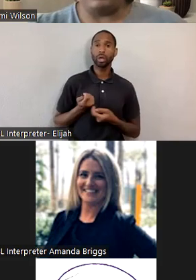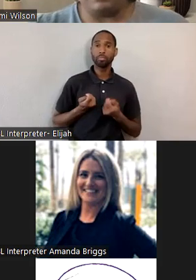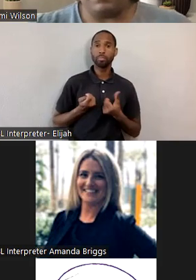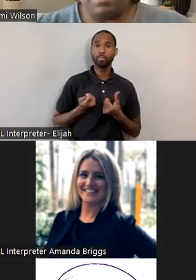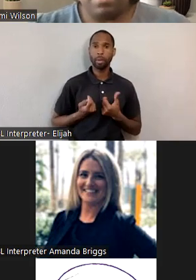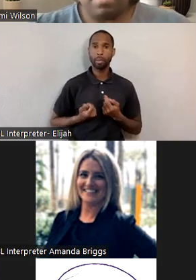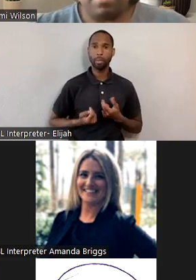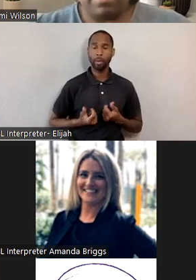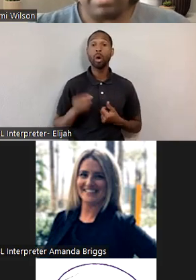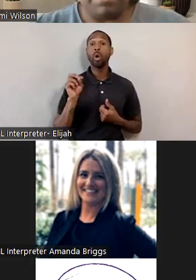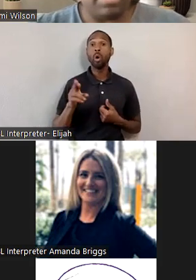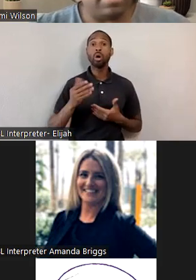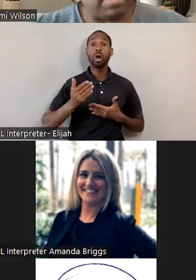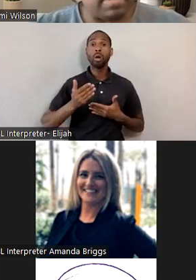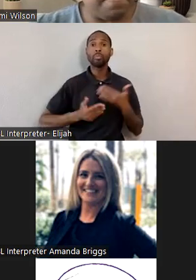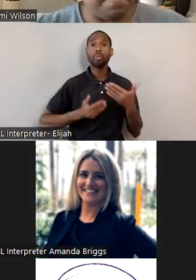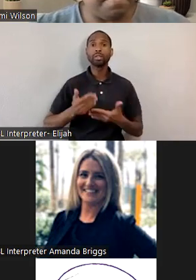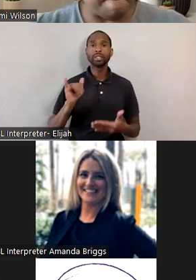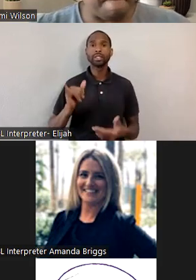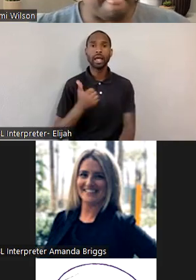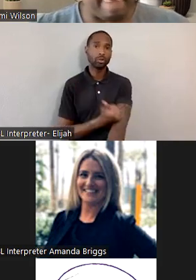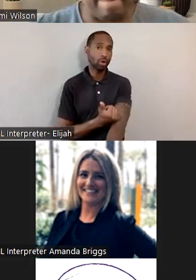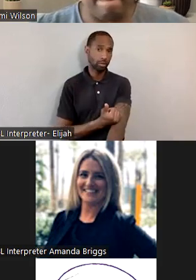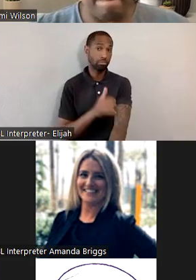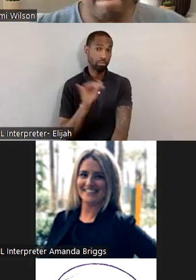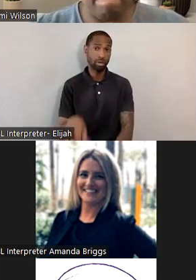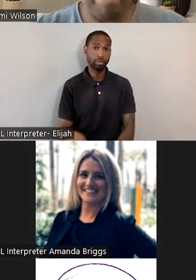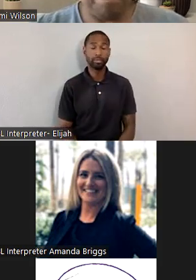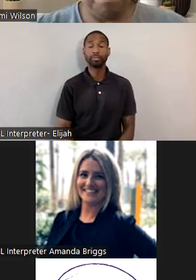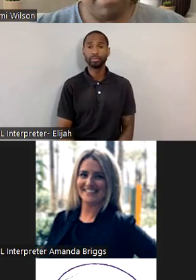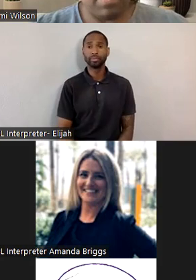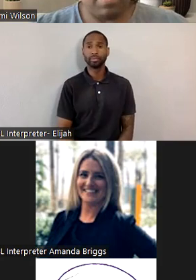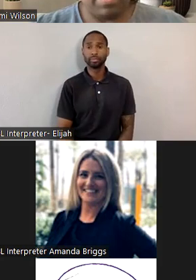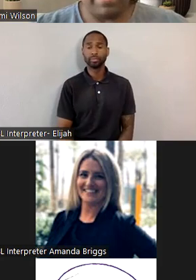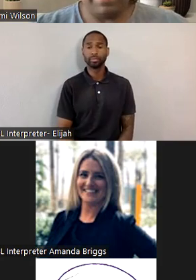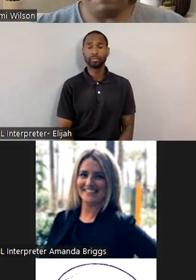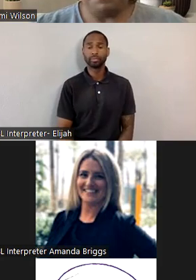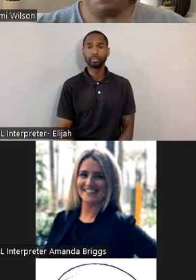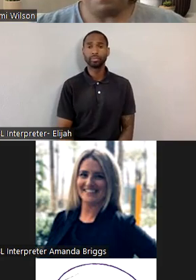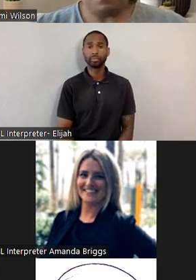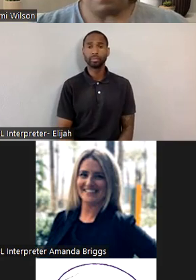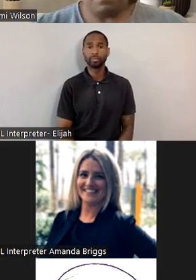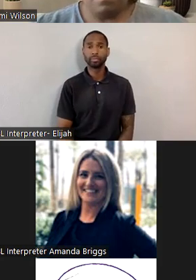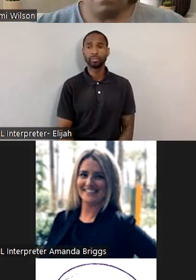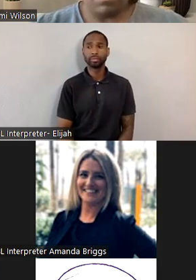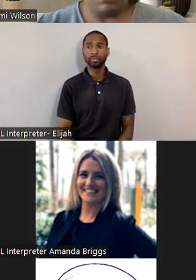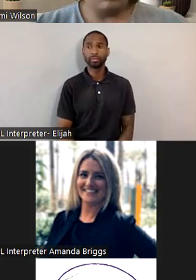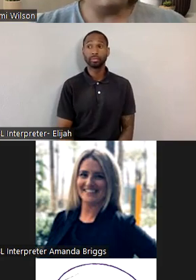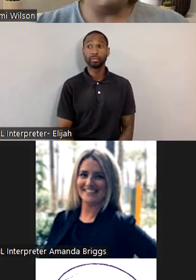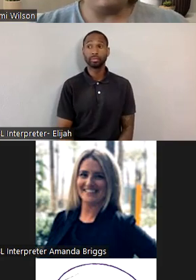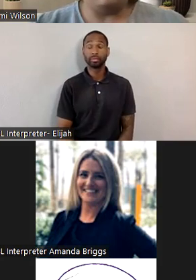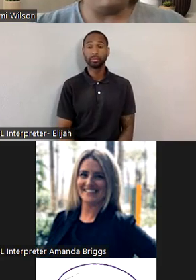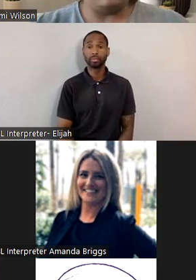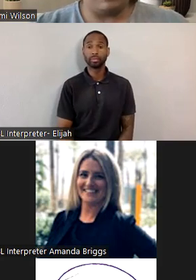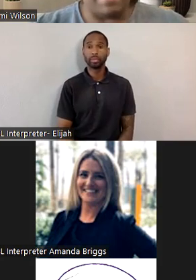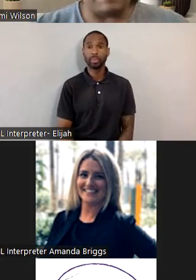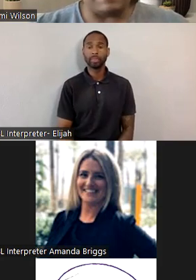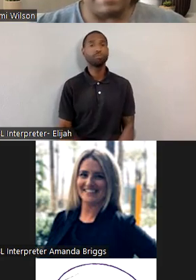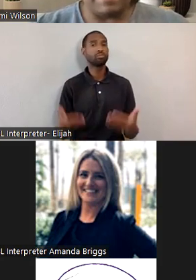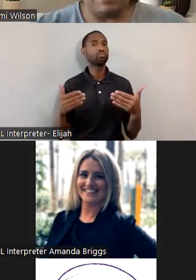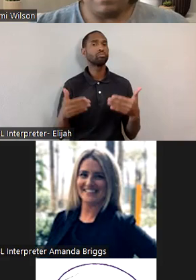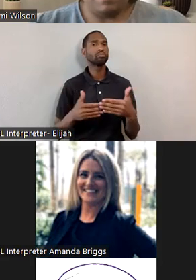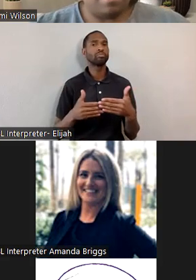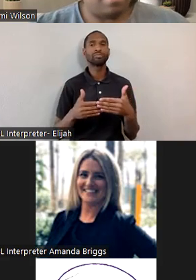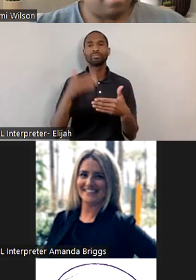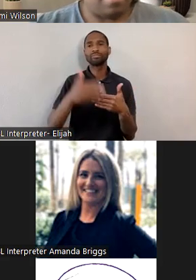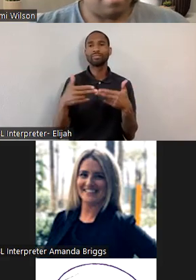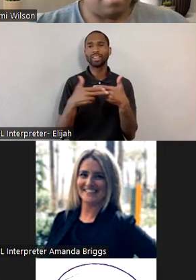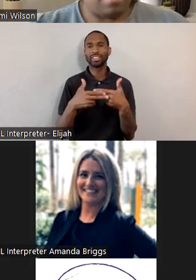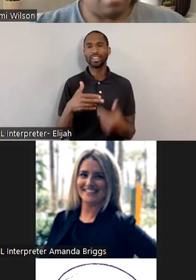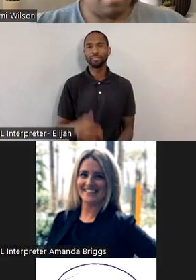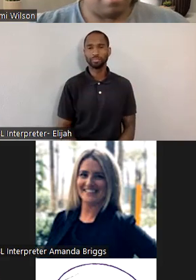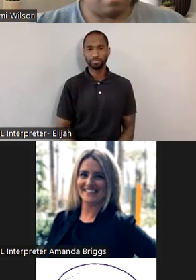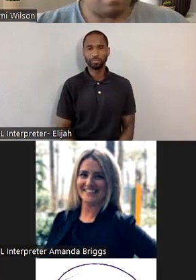the substance. Okay. And so we can go on to the next slide.